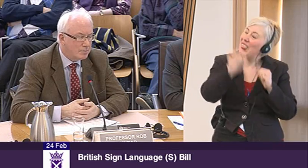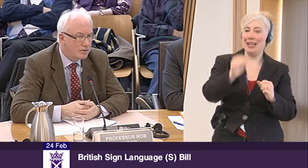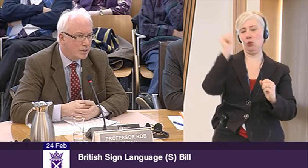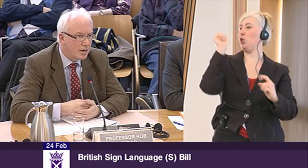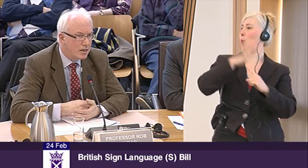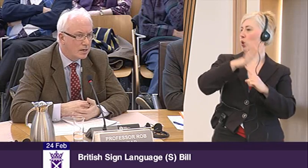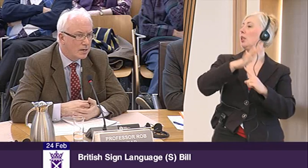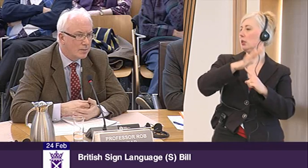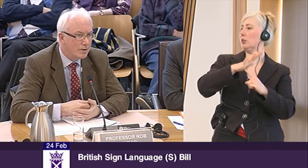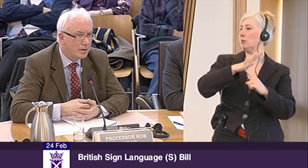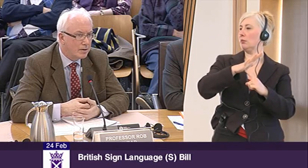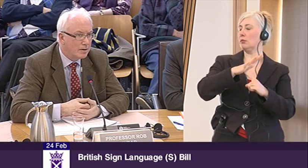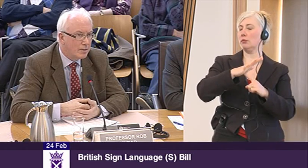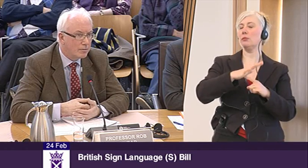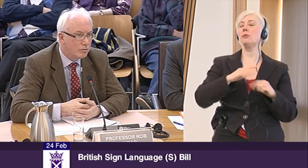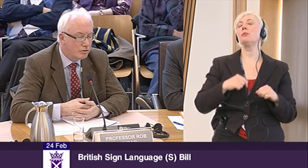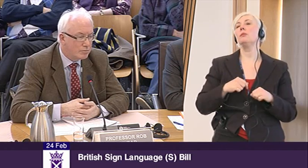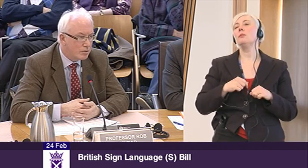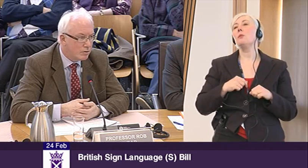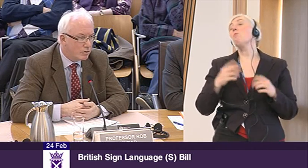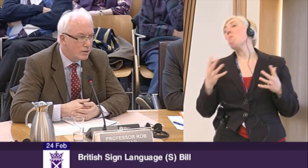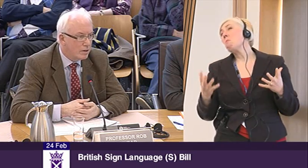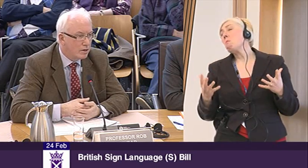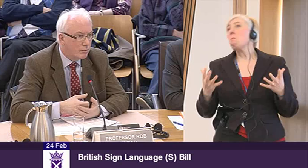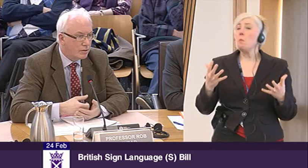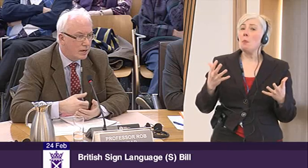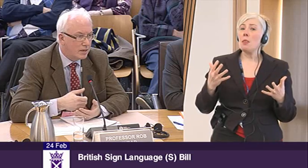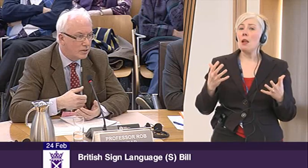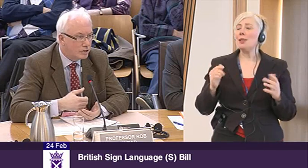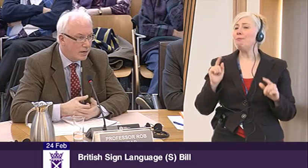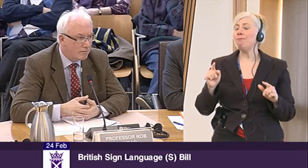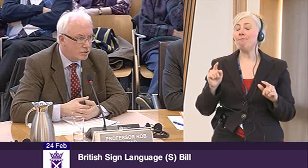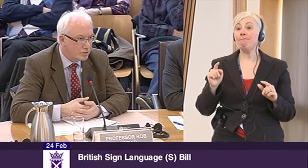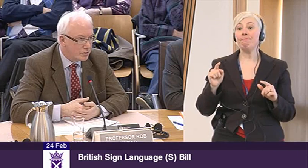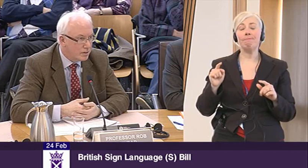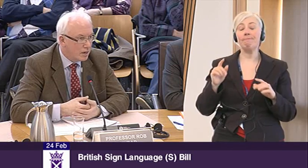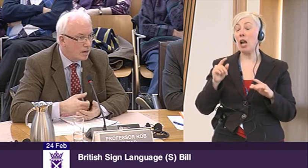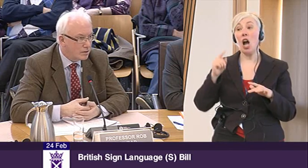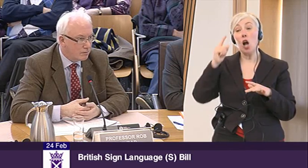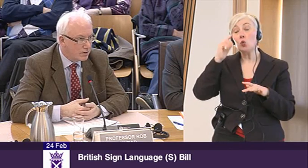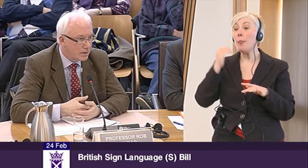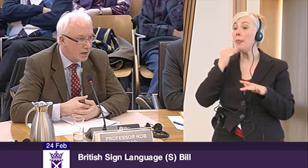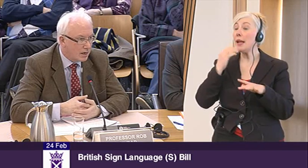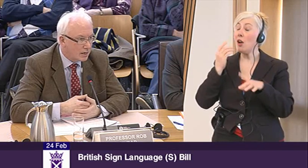I do not think that enough emphasis was put on services through the medium of Gaelic.